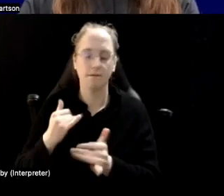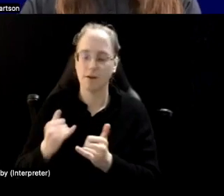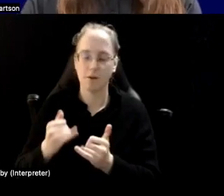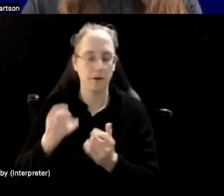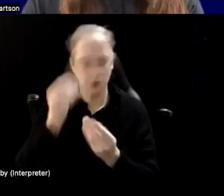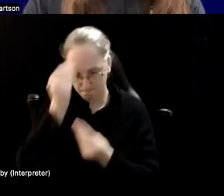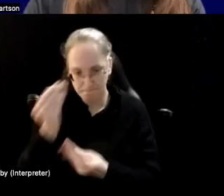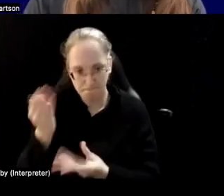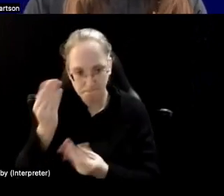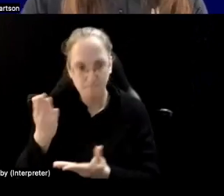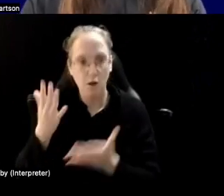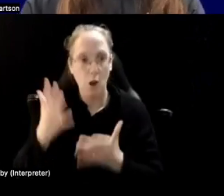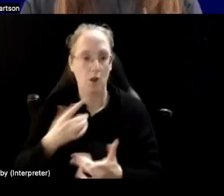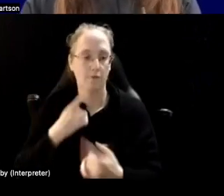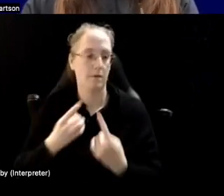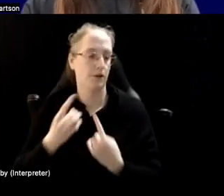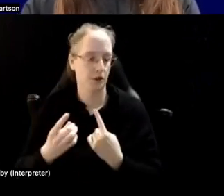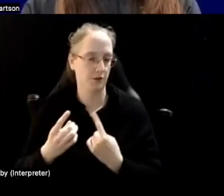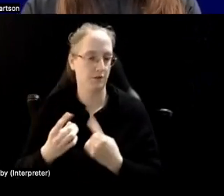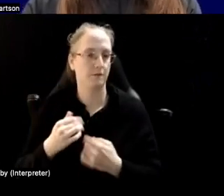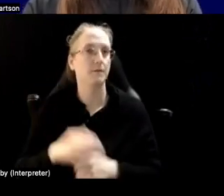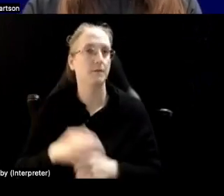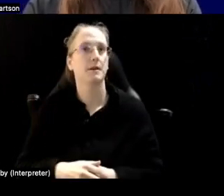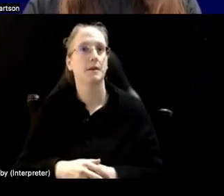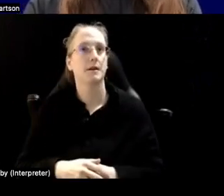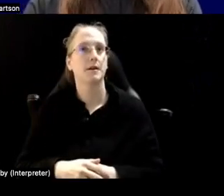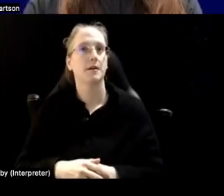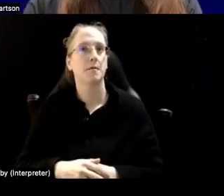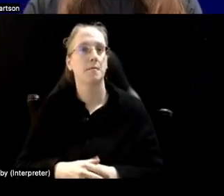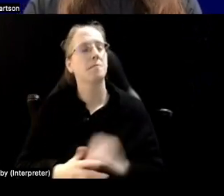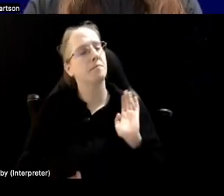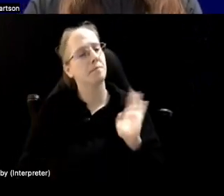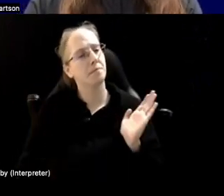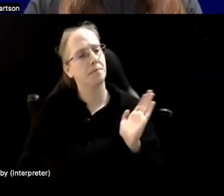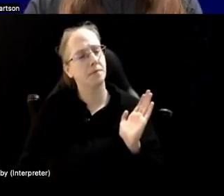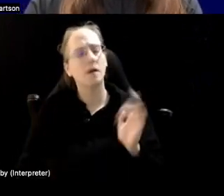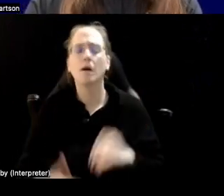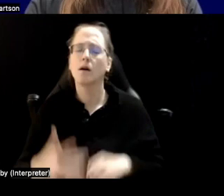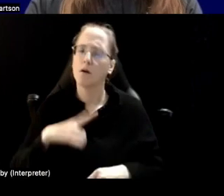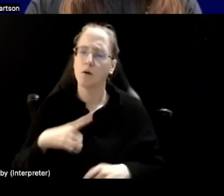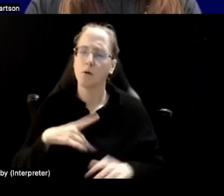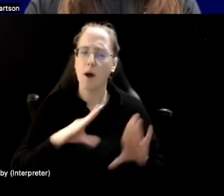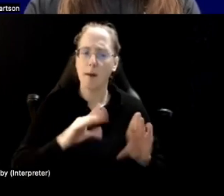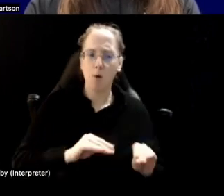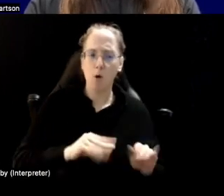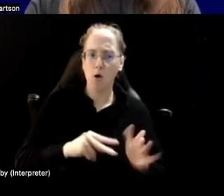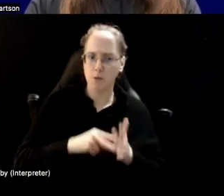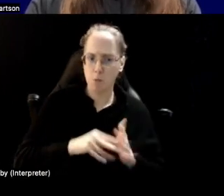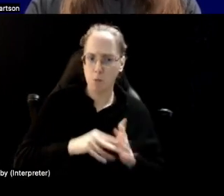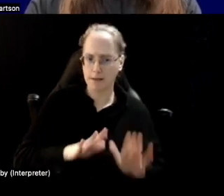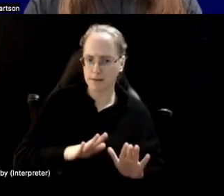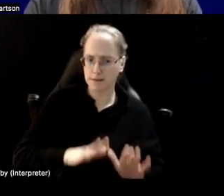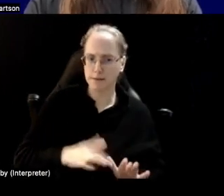Why do we pause and wait? That creates opportunity for the person with deafblindness to process and